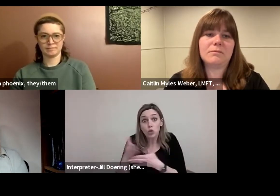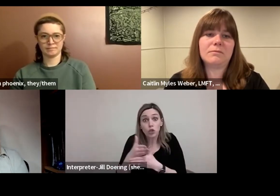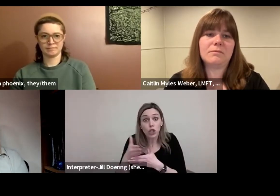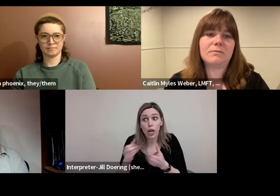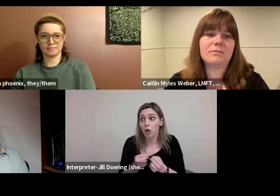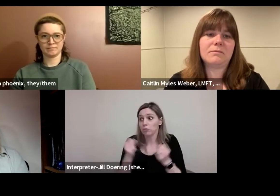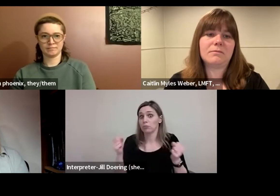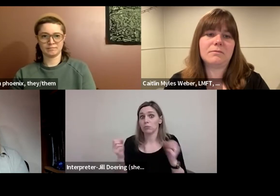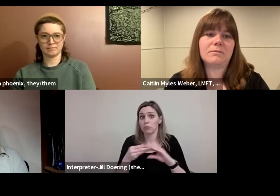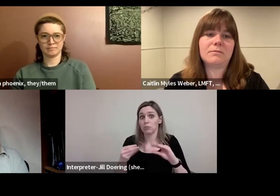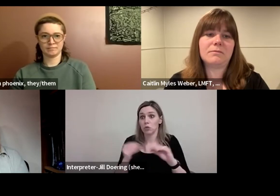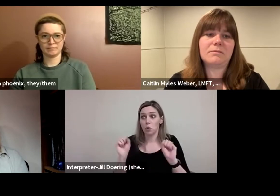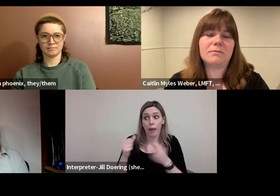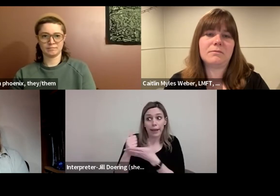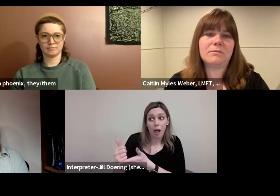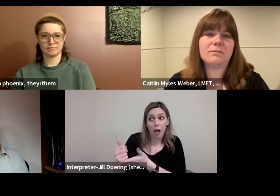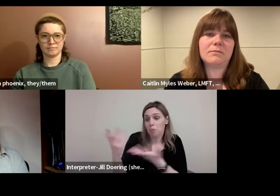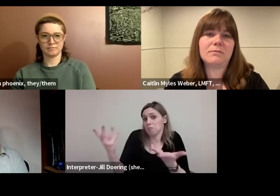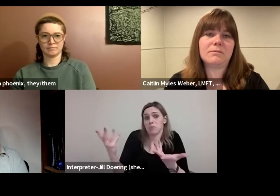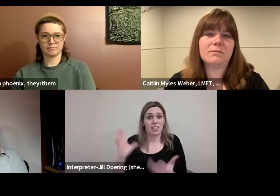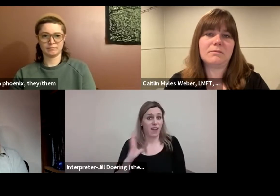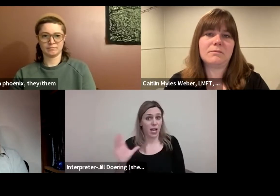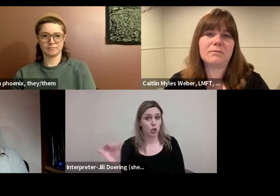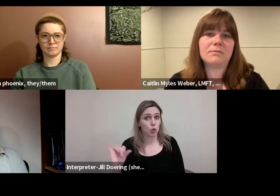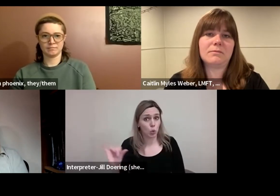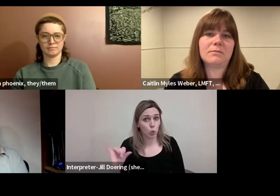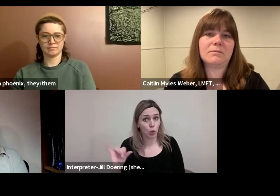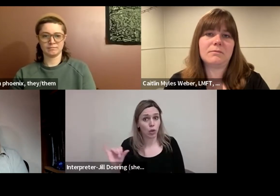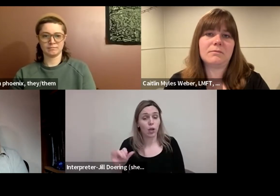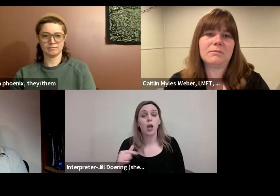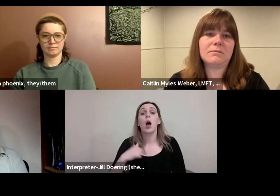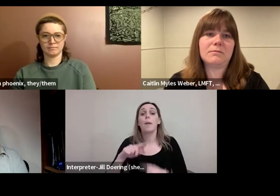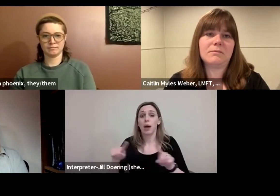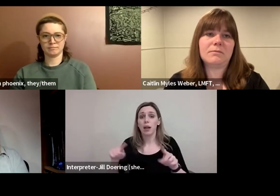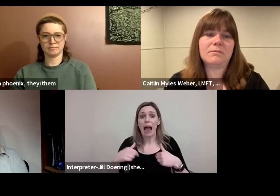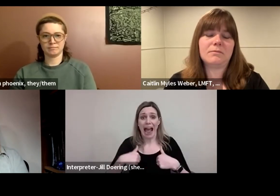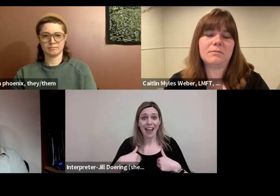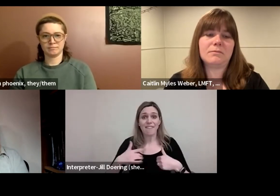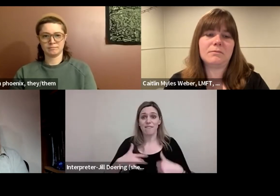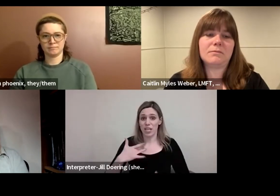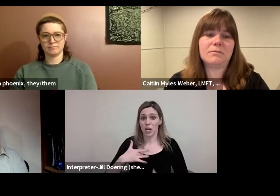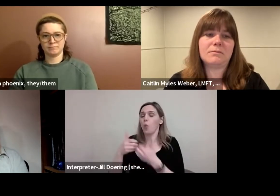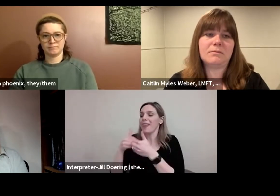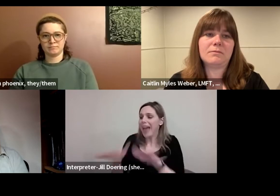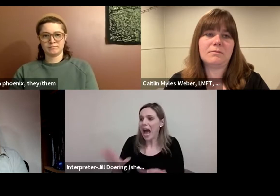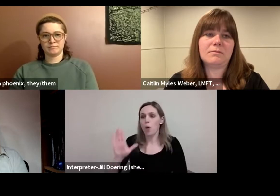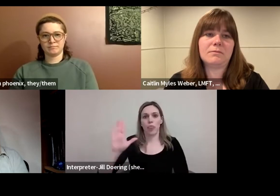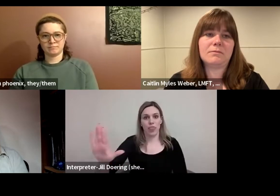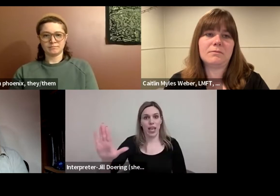But I feel like I still have the full capability of helping someone even without a story being present.